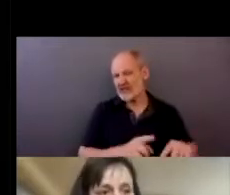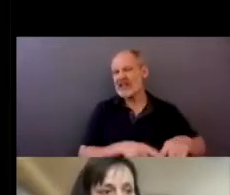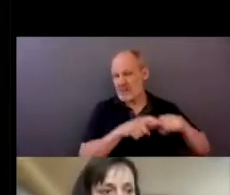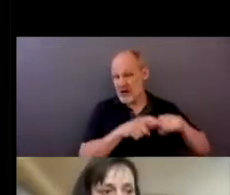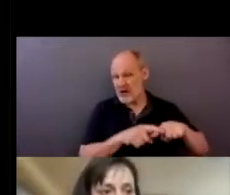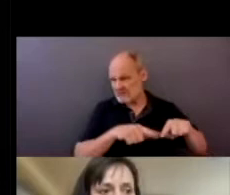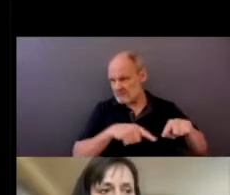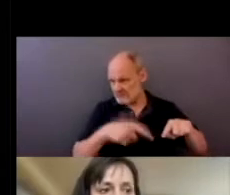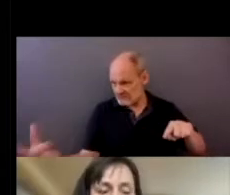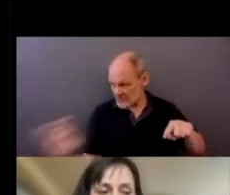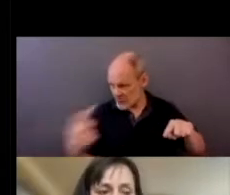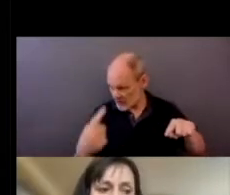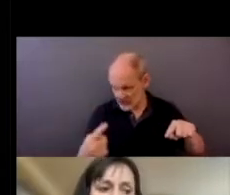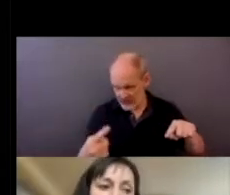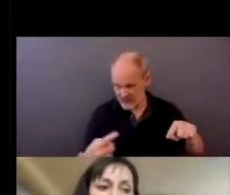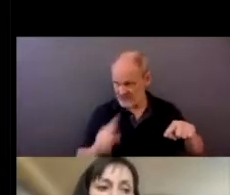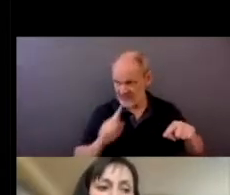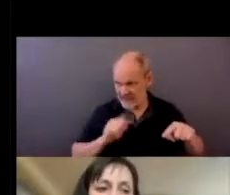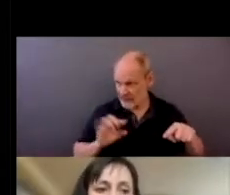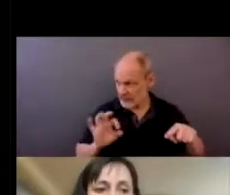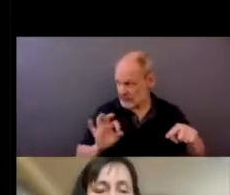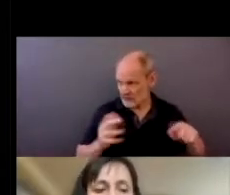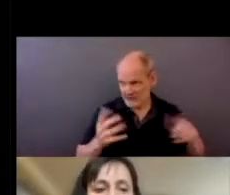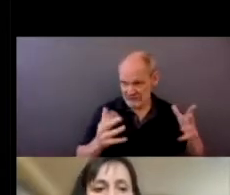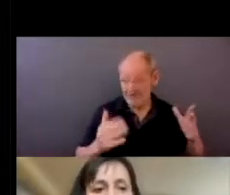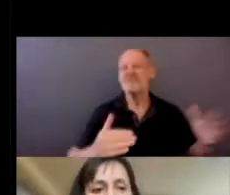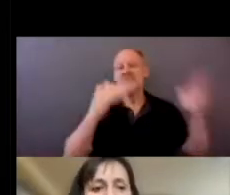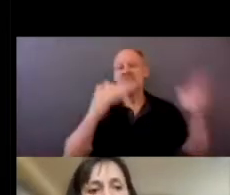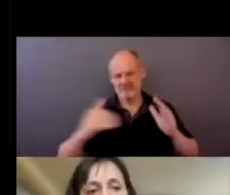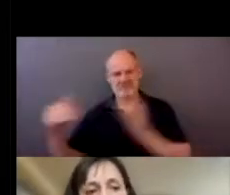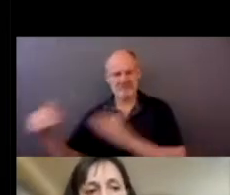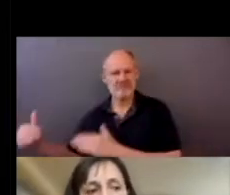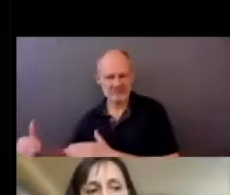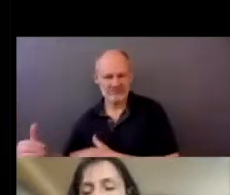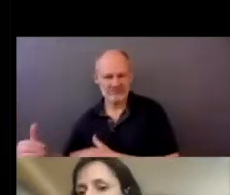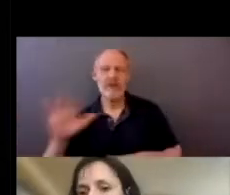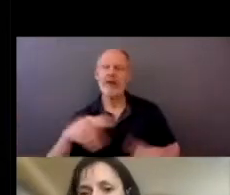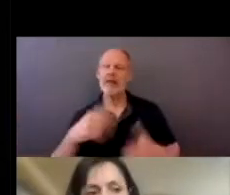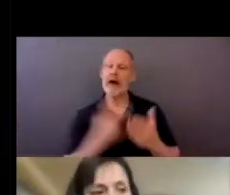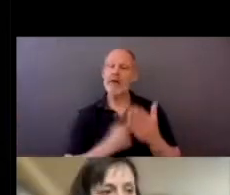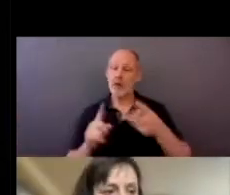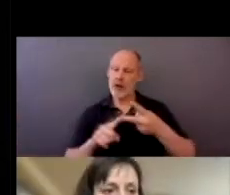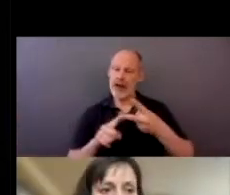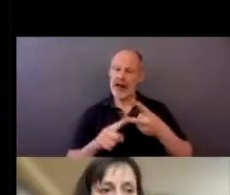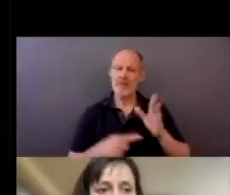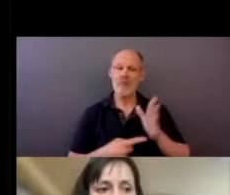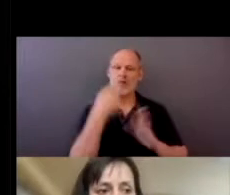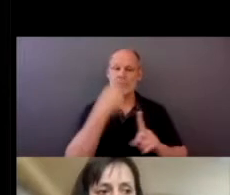work of art. This program is once a month and we get between 20 and 30 participants each time.